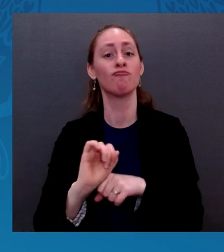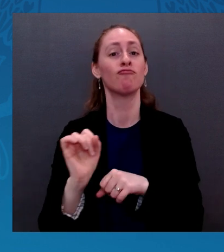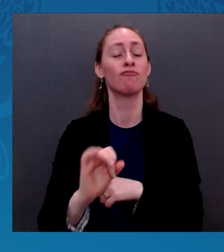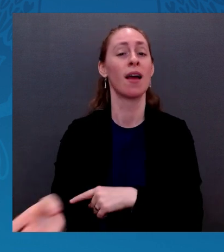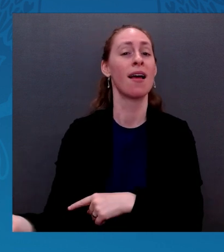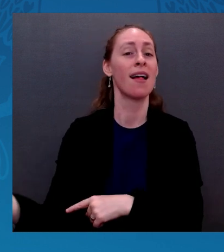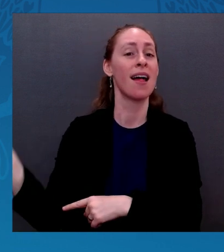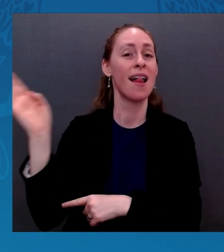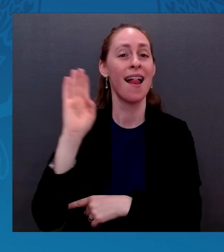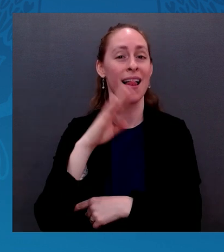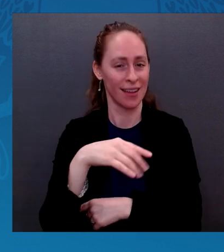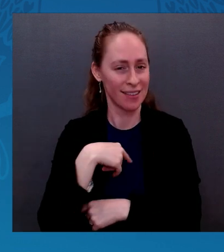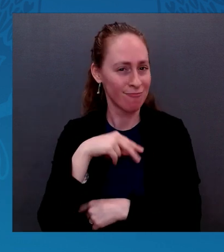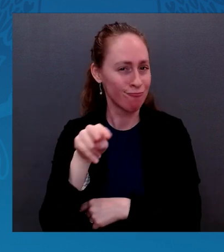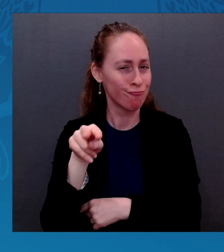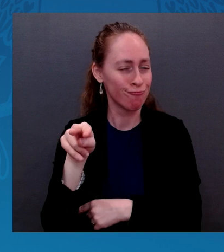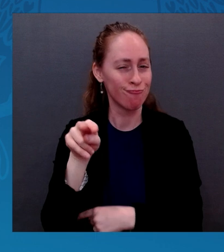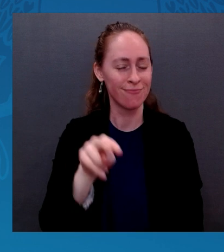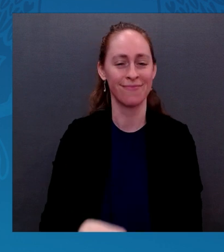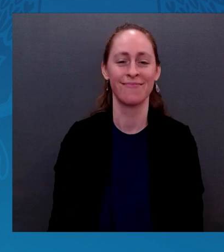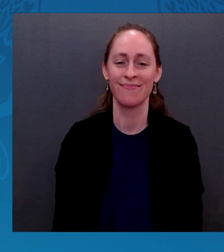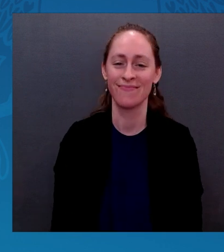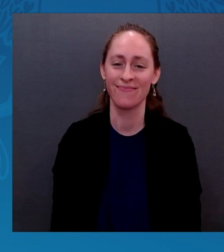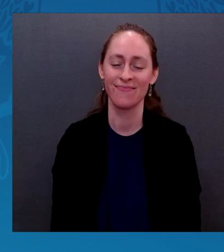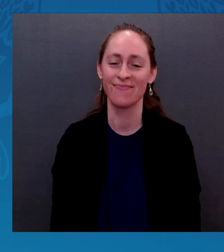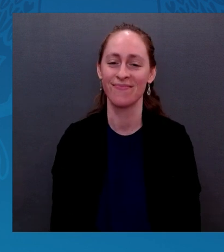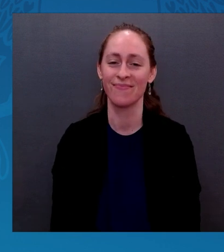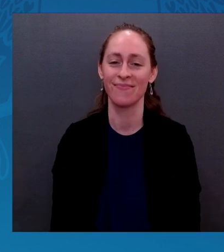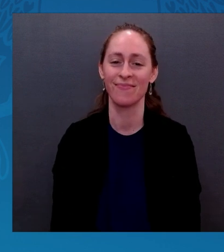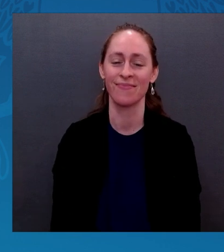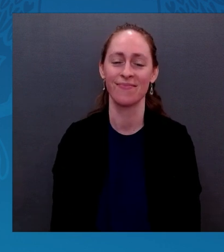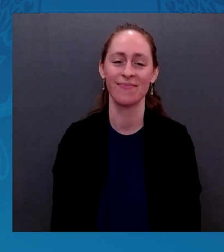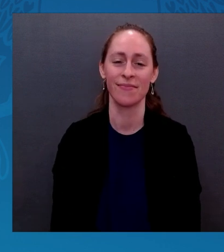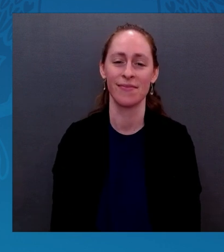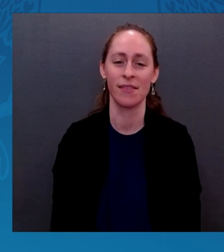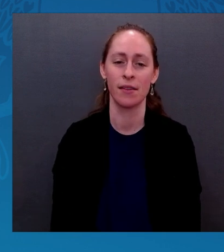because they were consistent and because they were reassuring